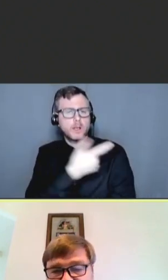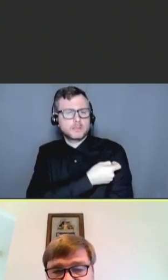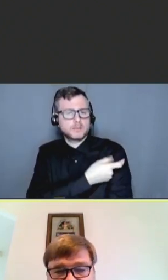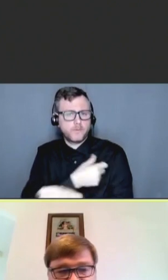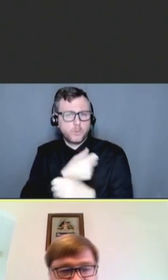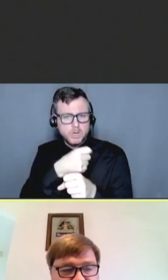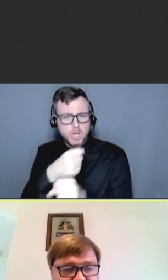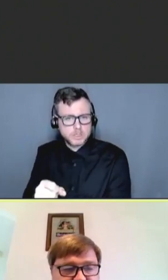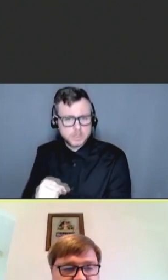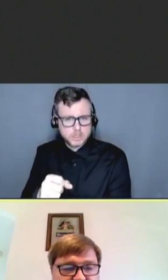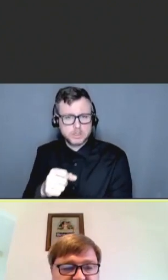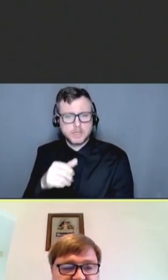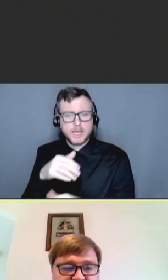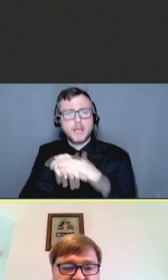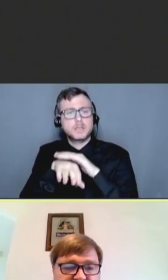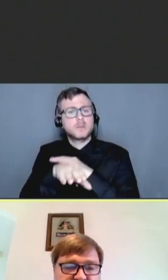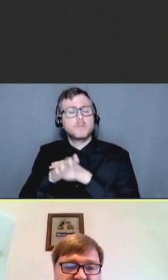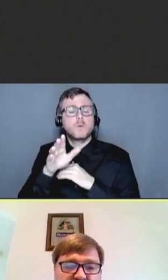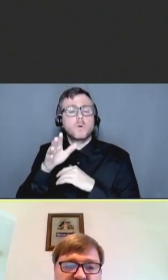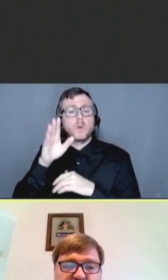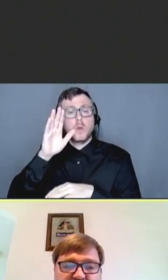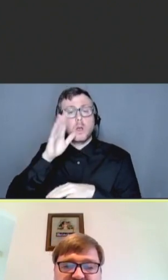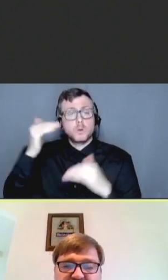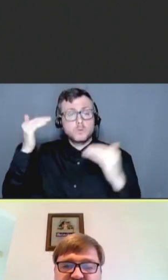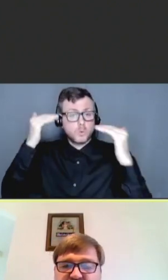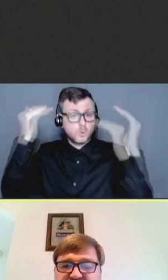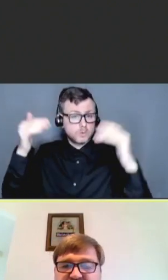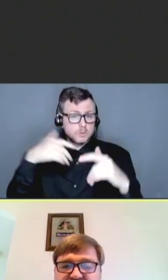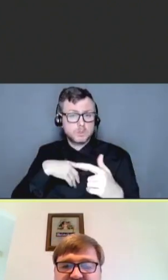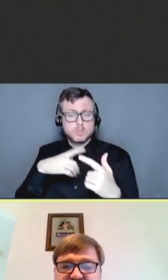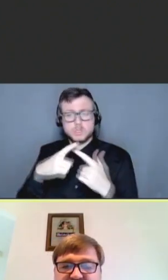for instance, infrastructure, global regulatory and alignment,